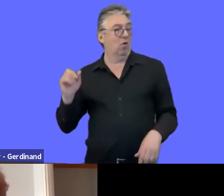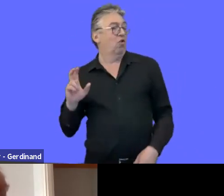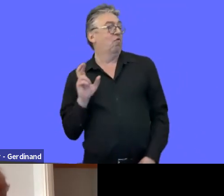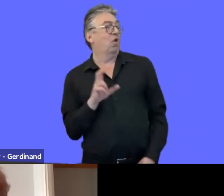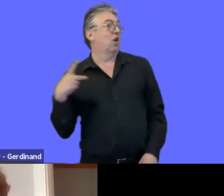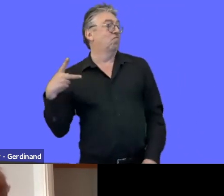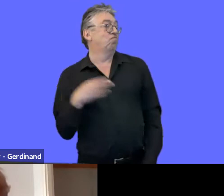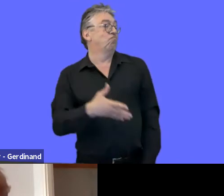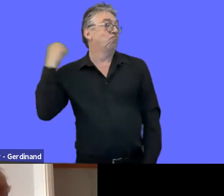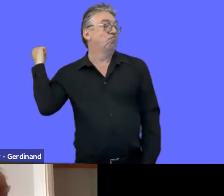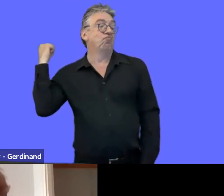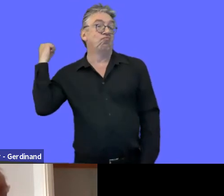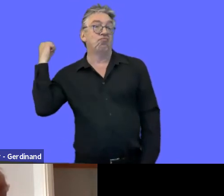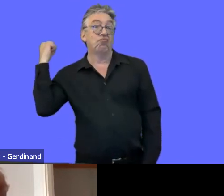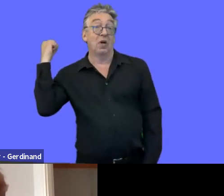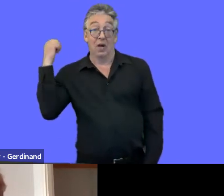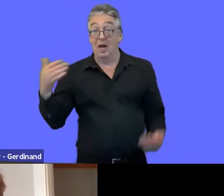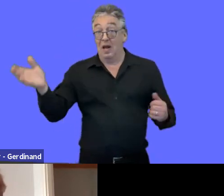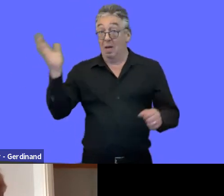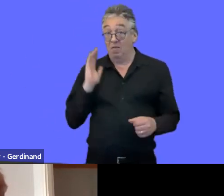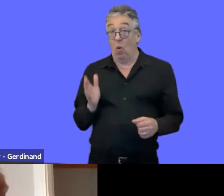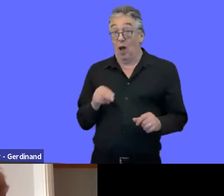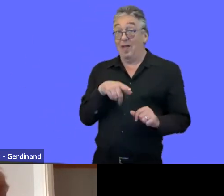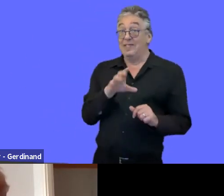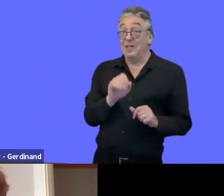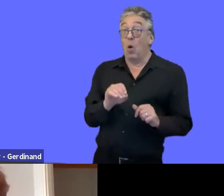funding from critical NGOs' to make intimidation phonecalls